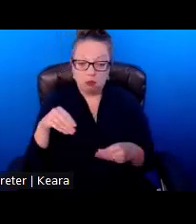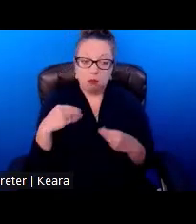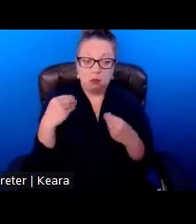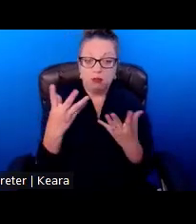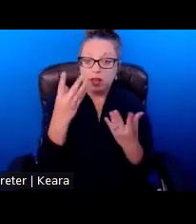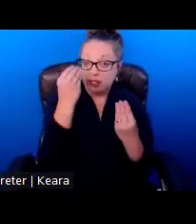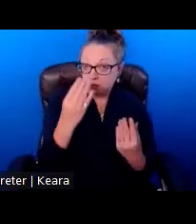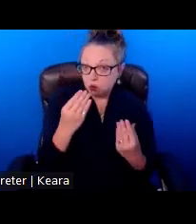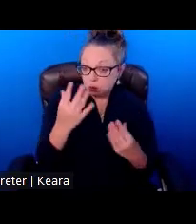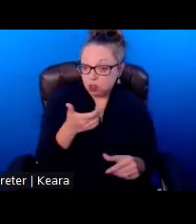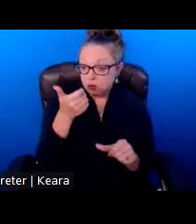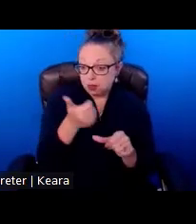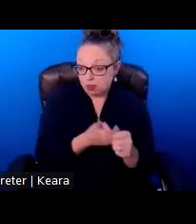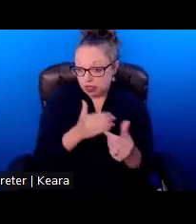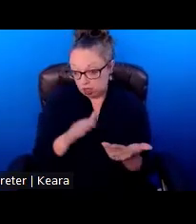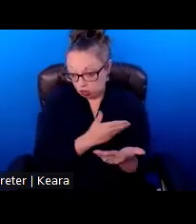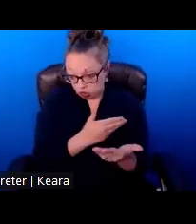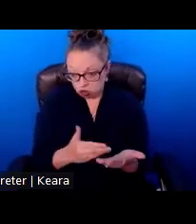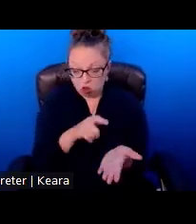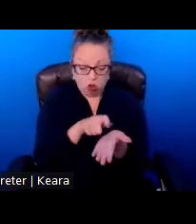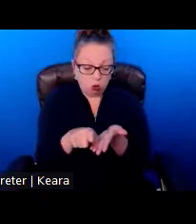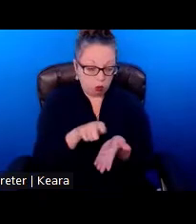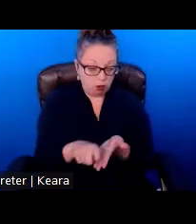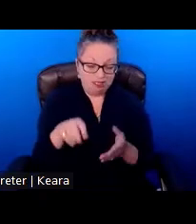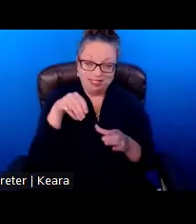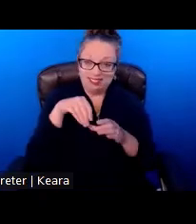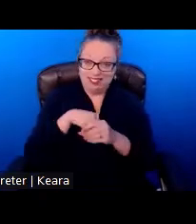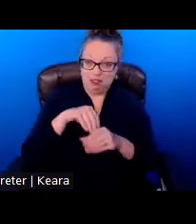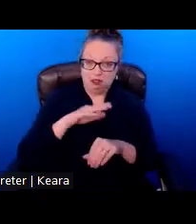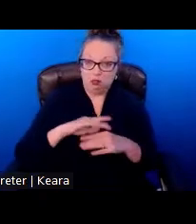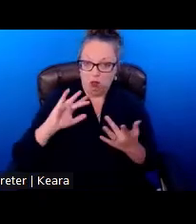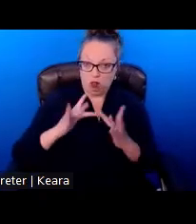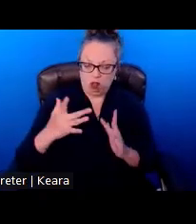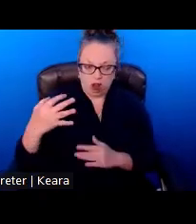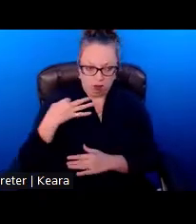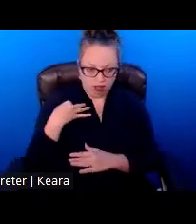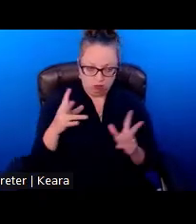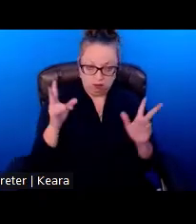each song/composition in the online application: Title of the work.